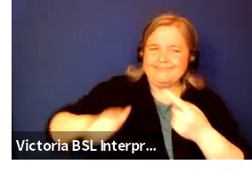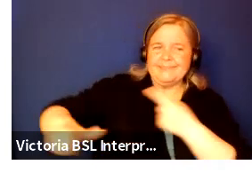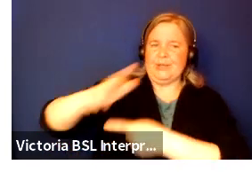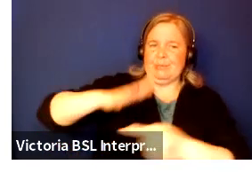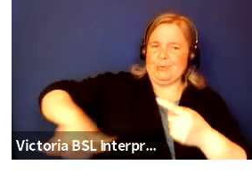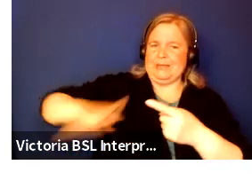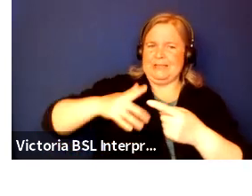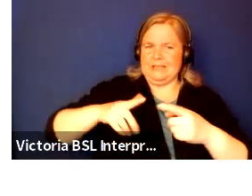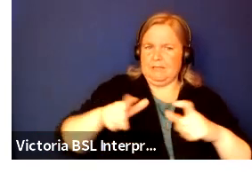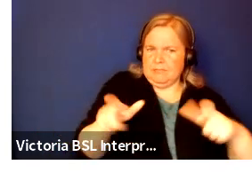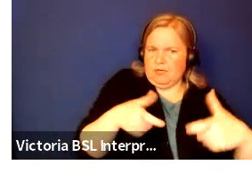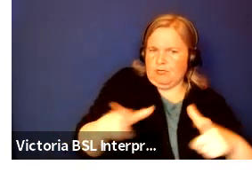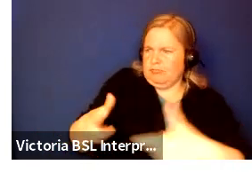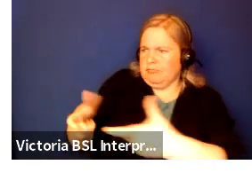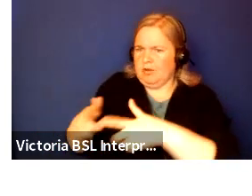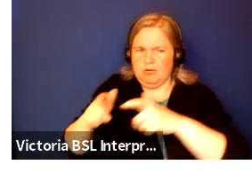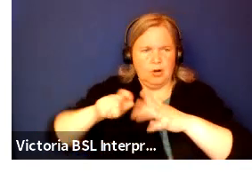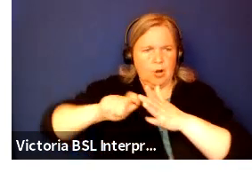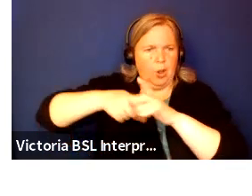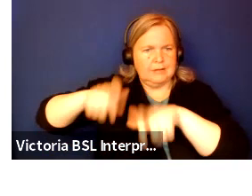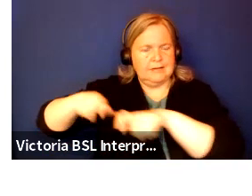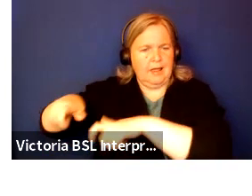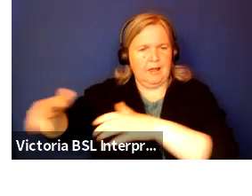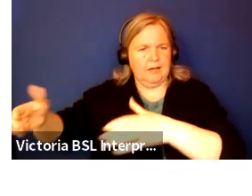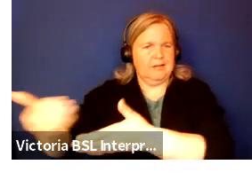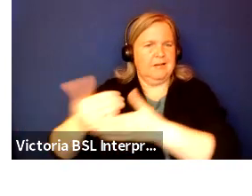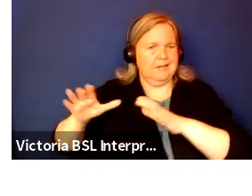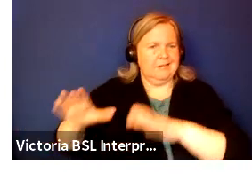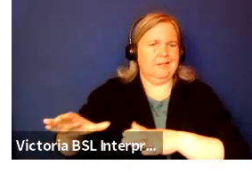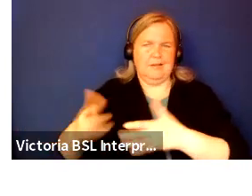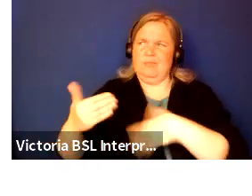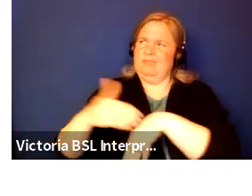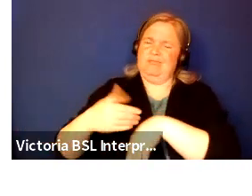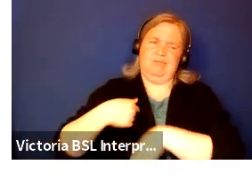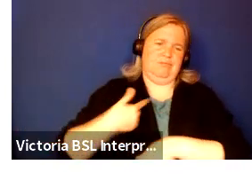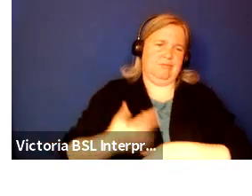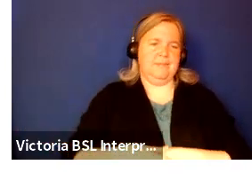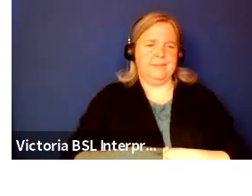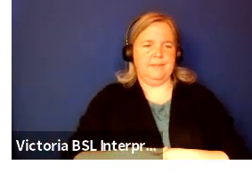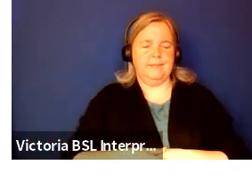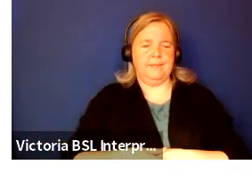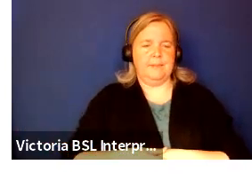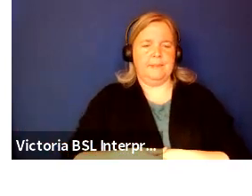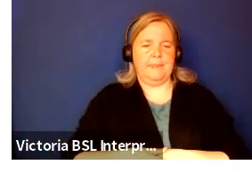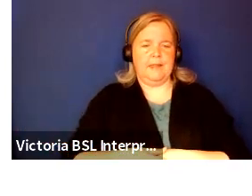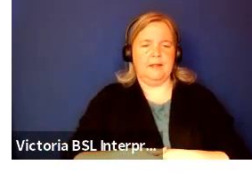entire community under quarantine and lockdown restriction. Some factories have restarted